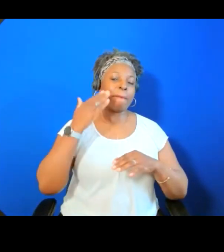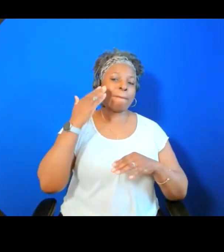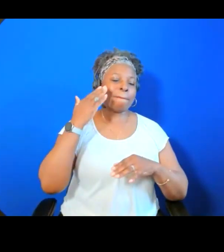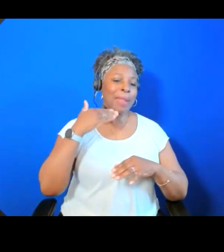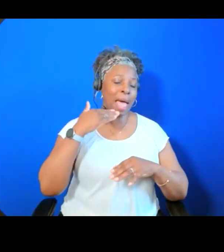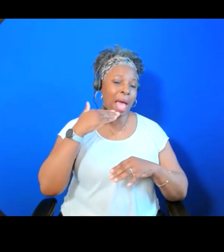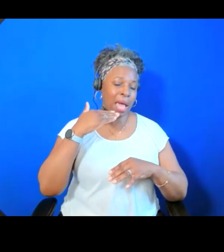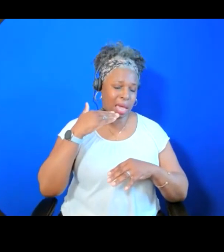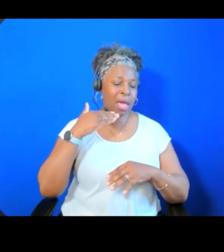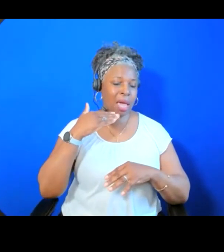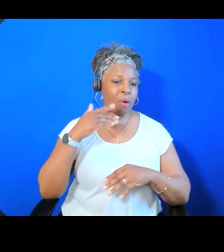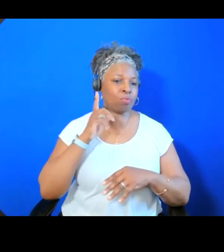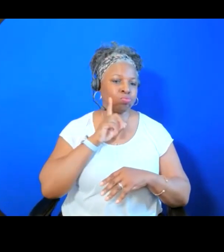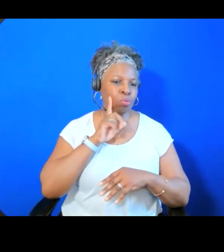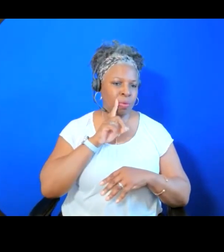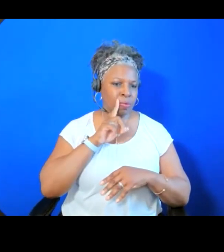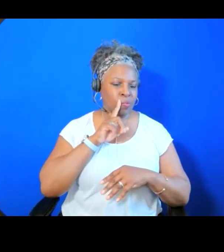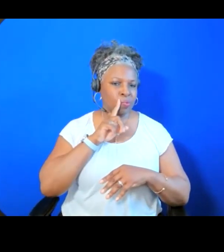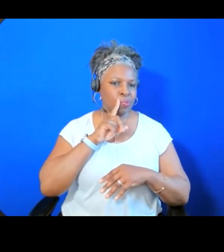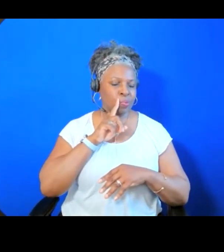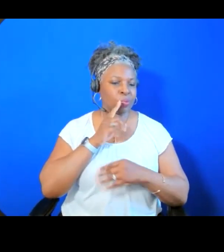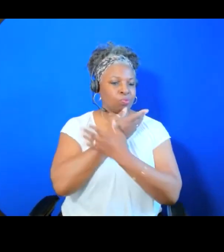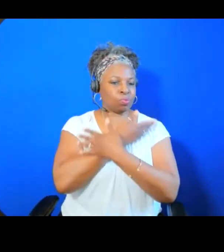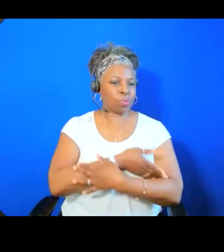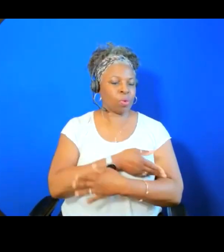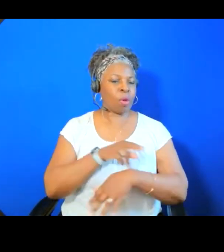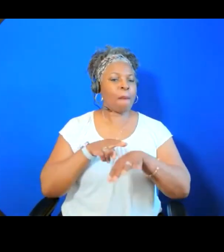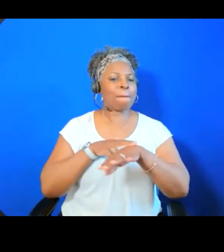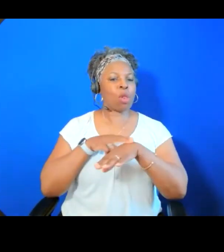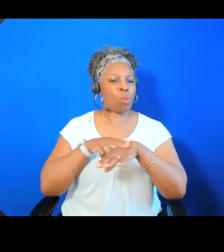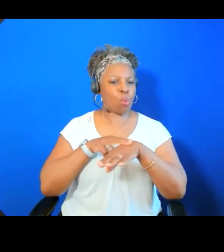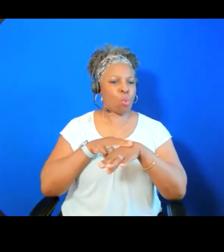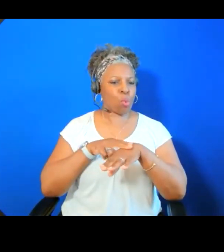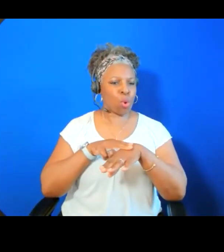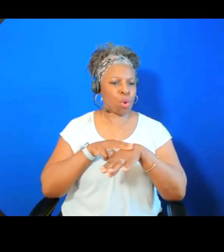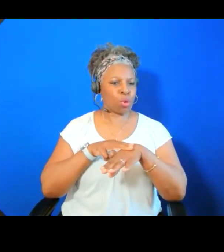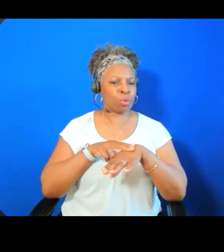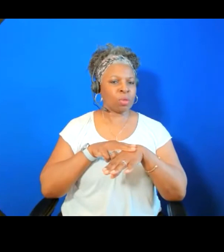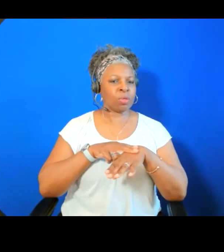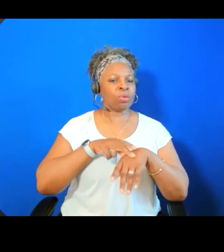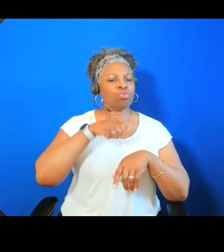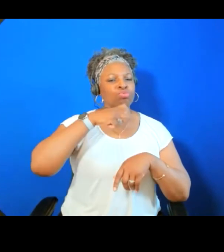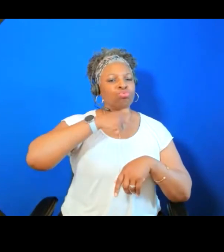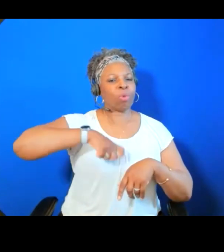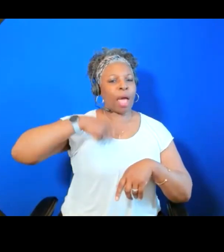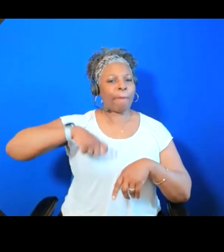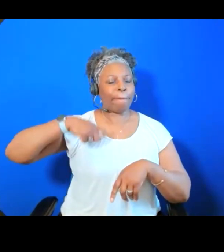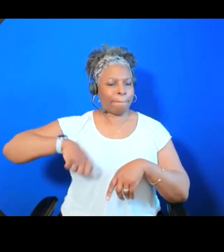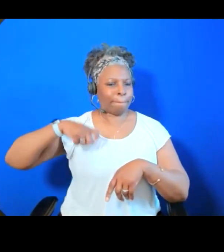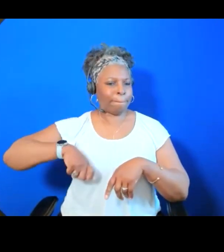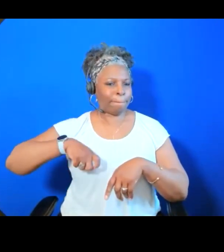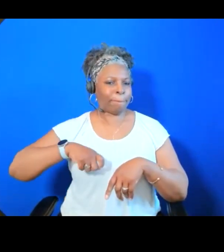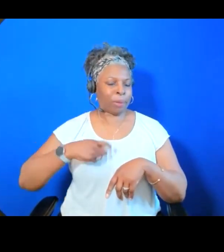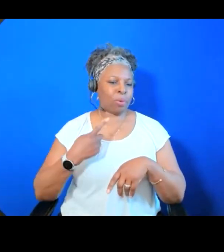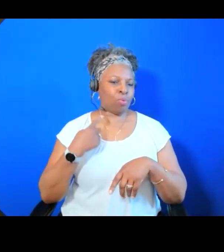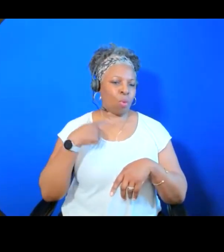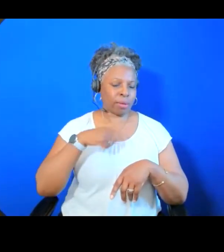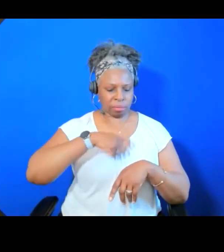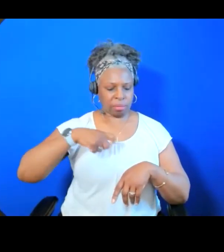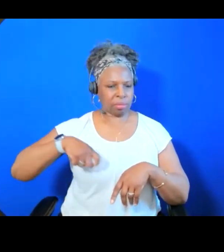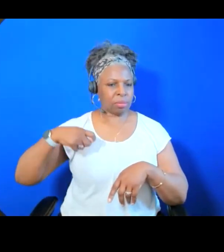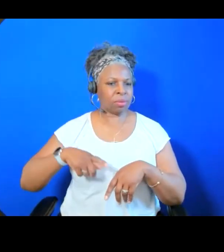And I'm wearing a blue shirt; blue, blue and white stripes with black dots. I have short, Afro hair.